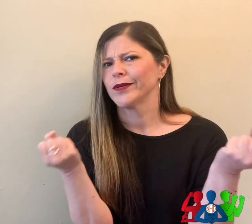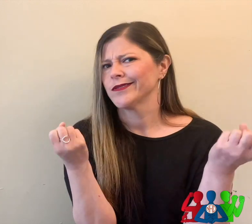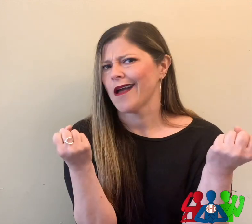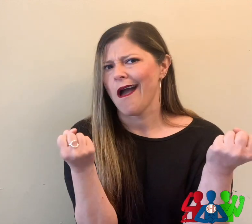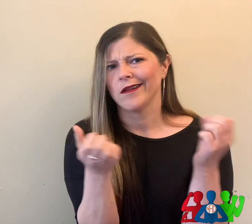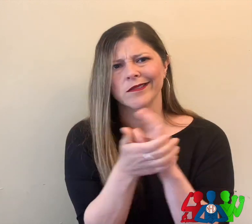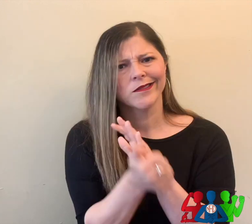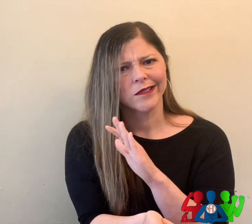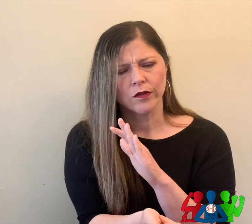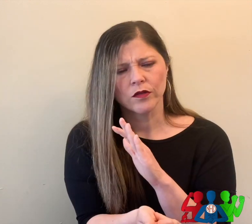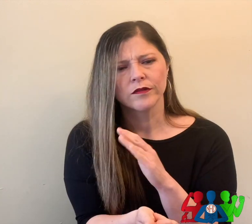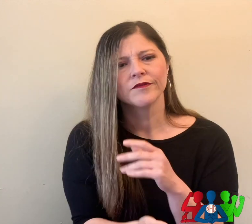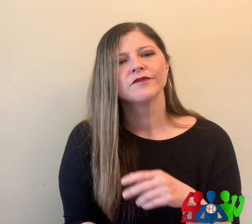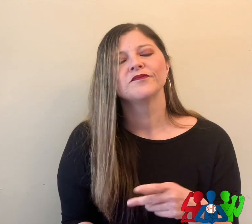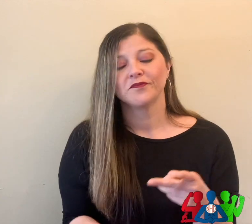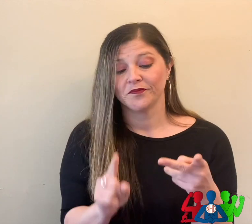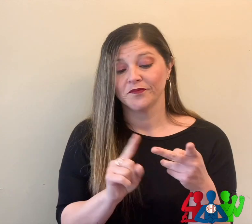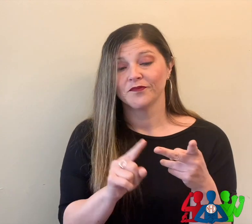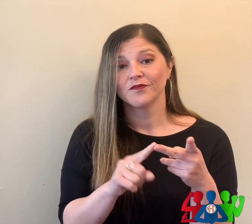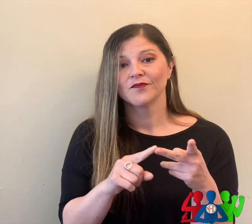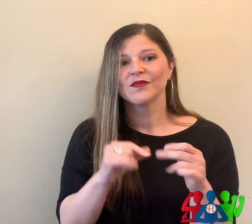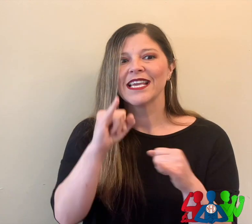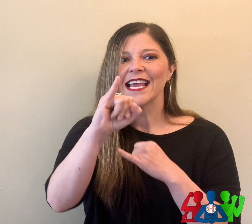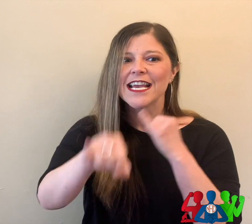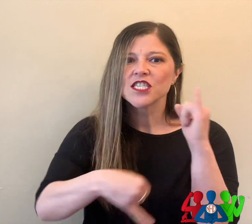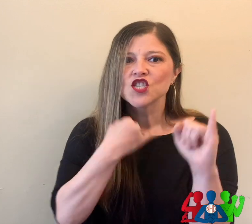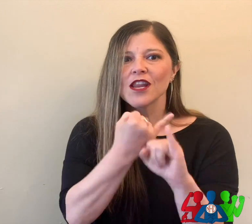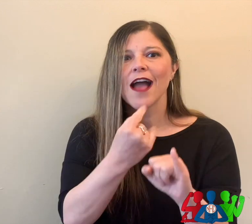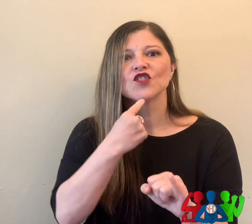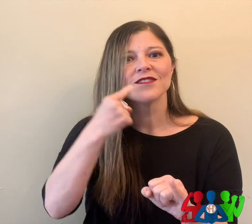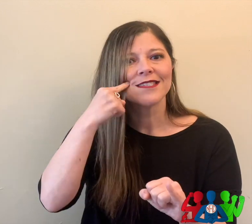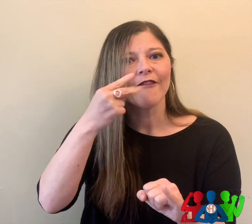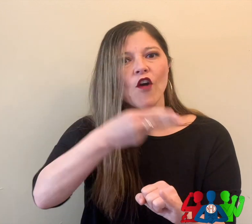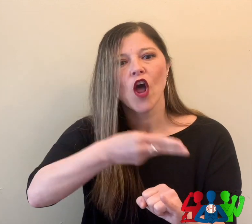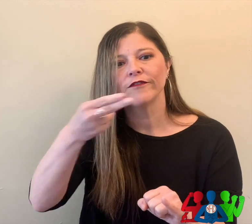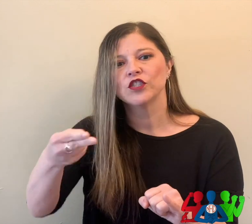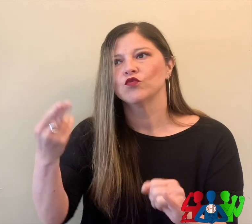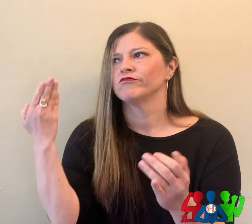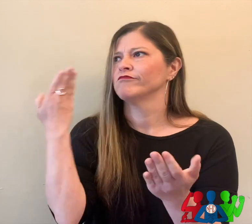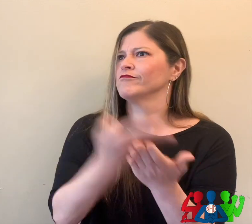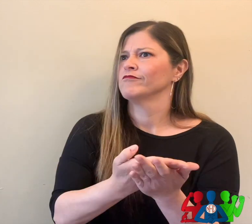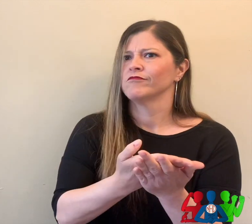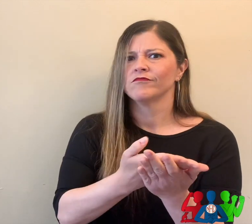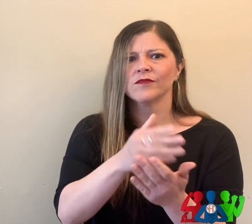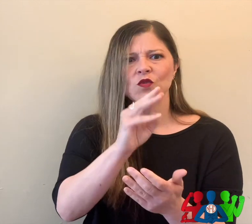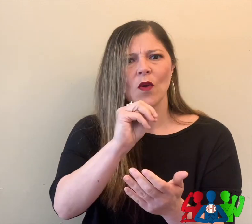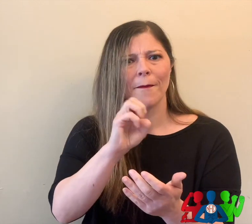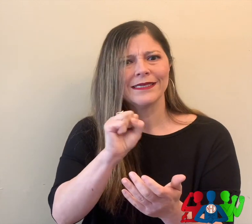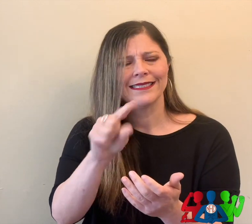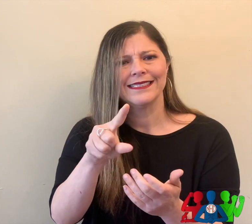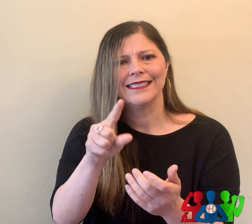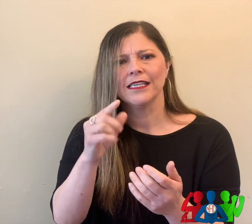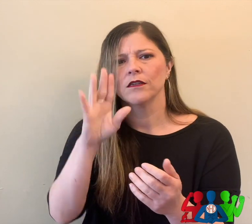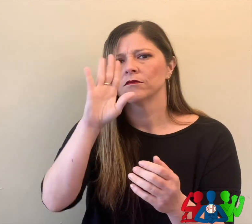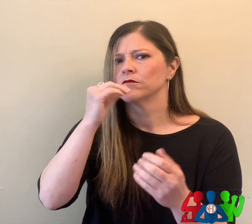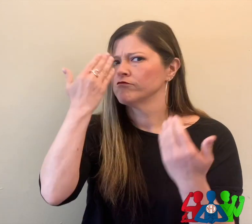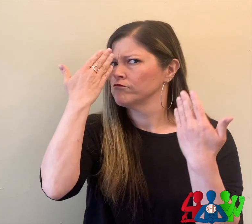ASL -- deaf and hard-of-hearing students who came to MSSD without any sign language skills